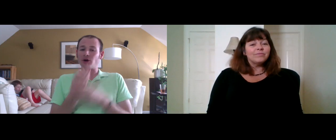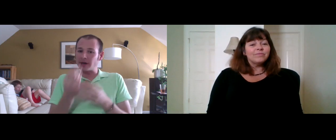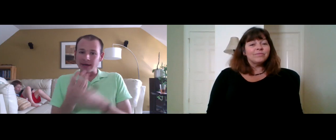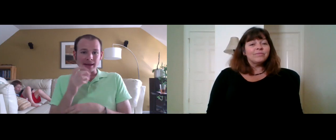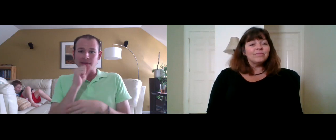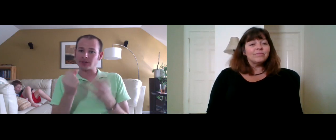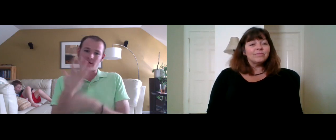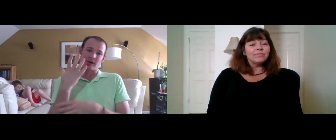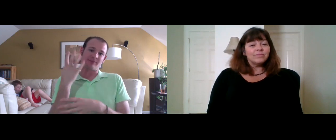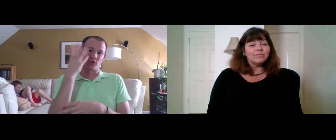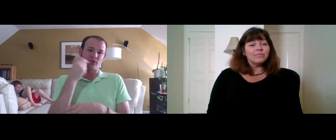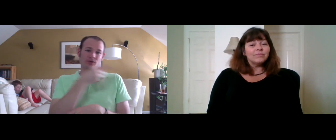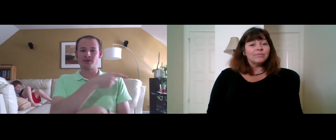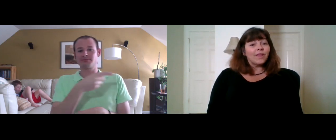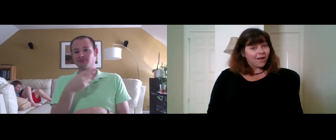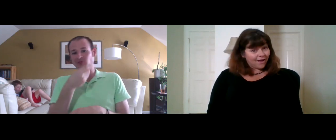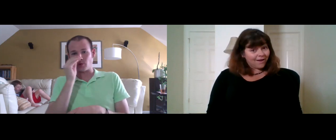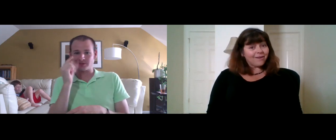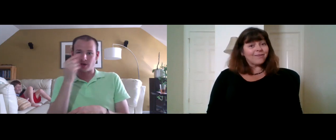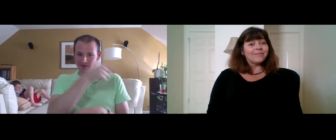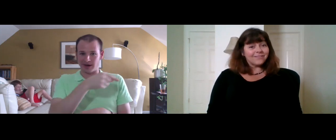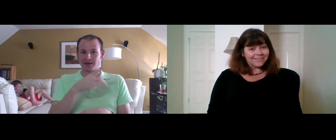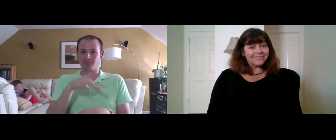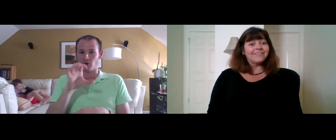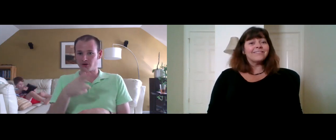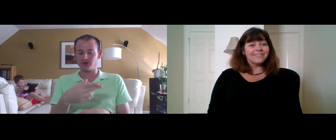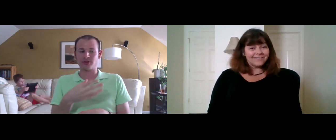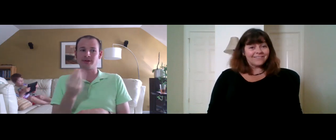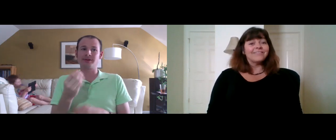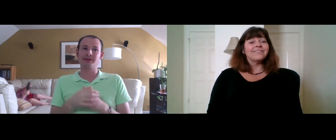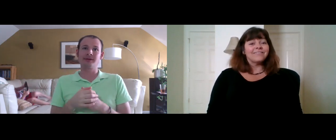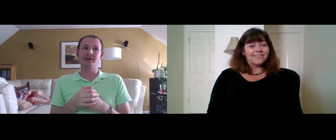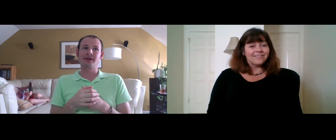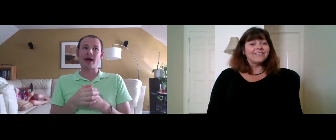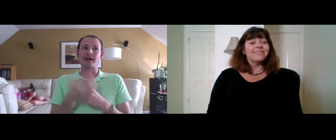even love to garden I grow beautiful flowers out back